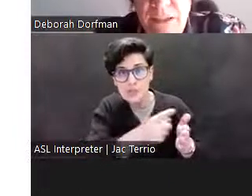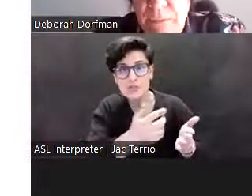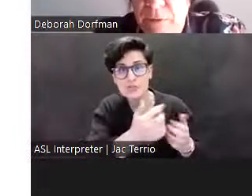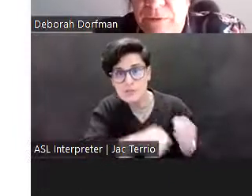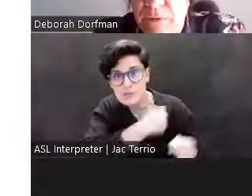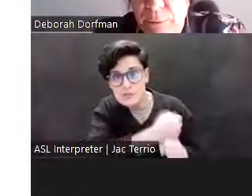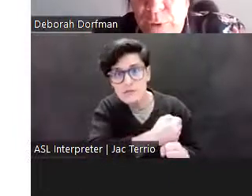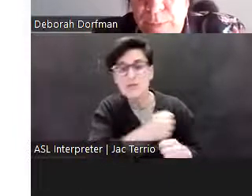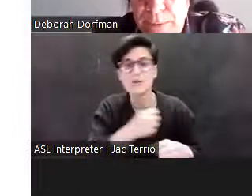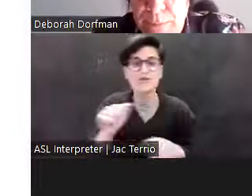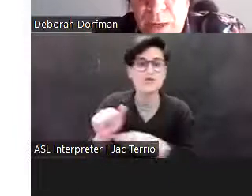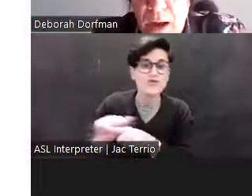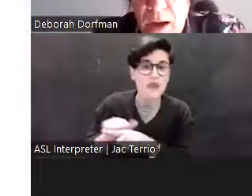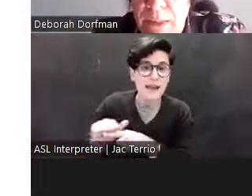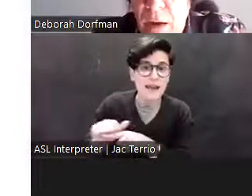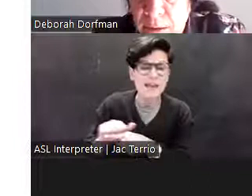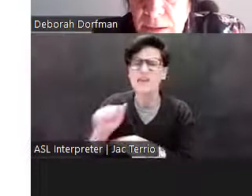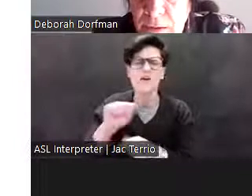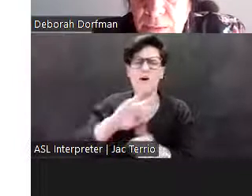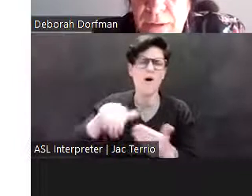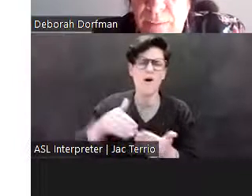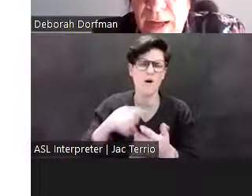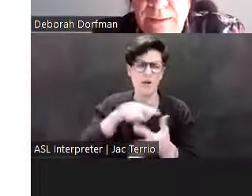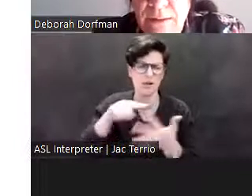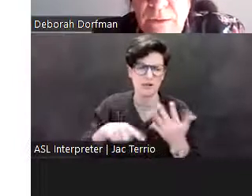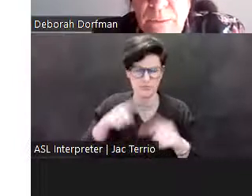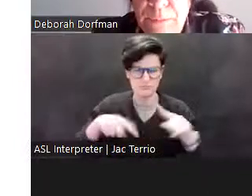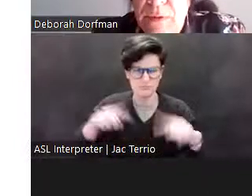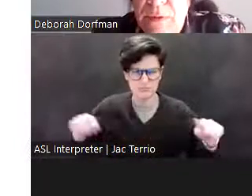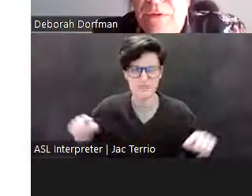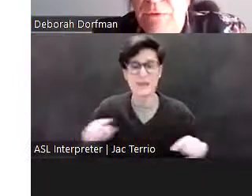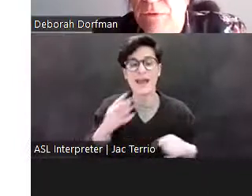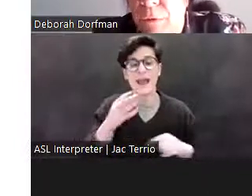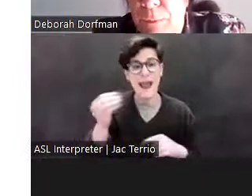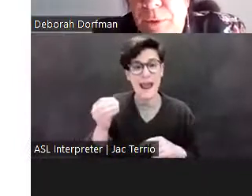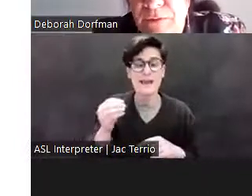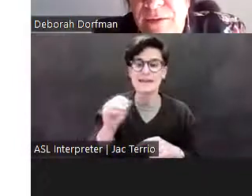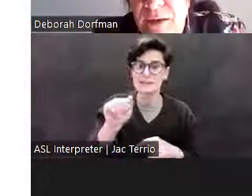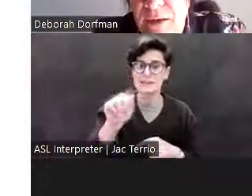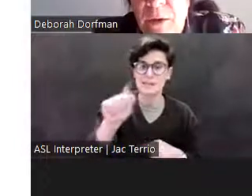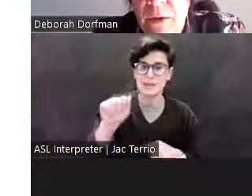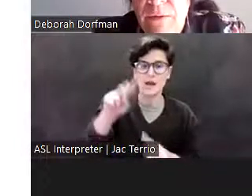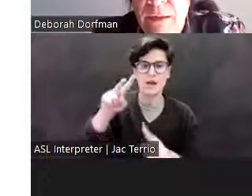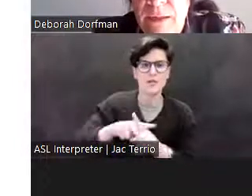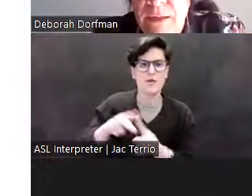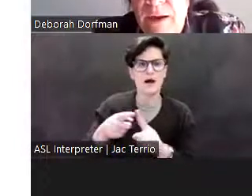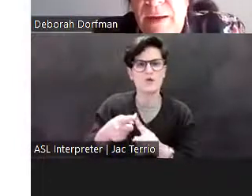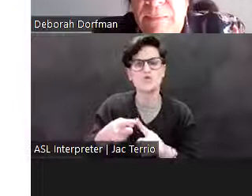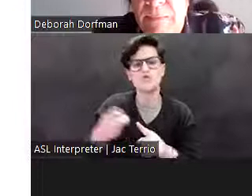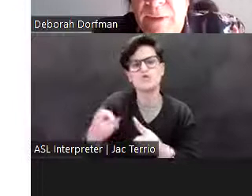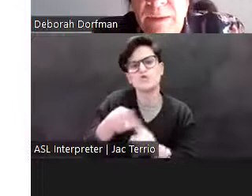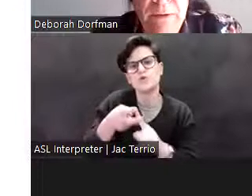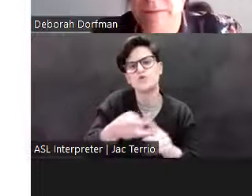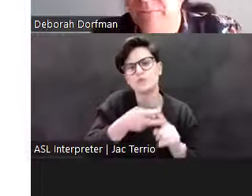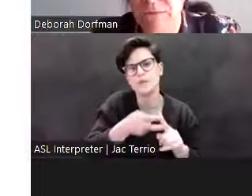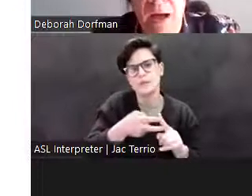of a person's employment. It also implies to the recruitment process the including job